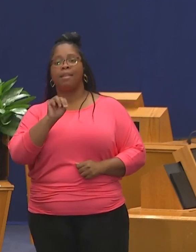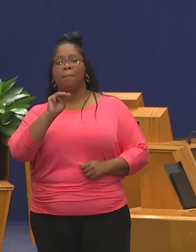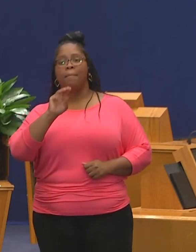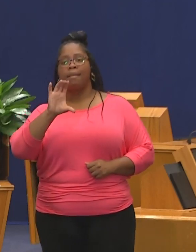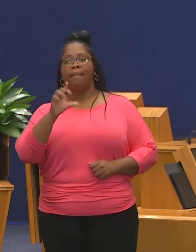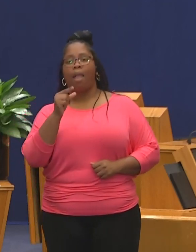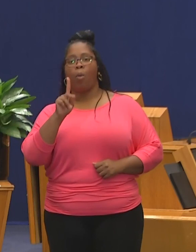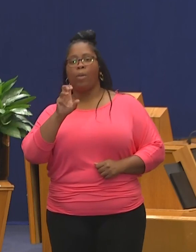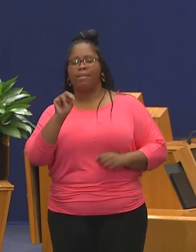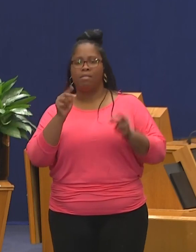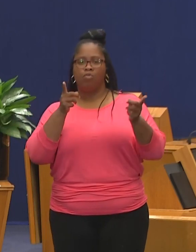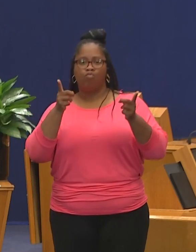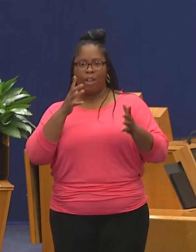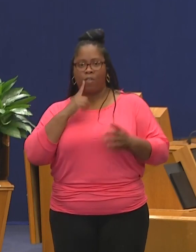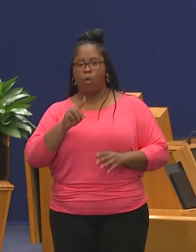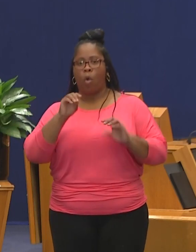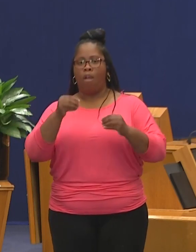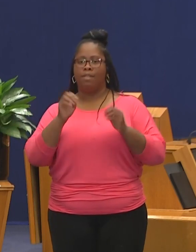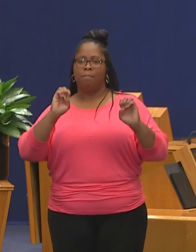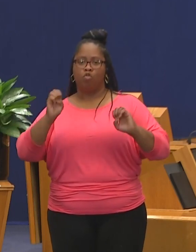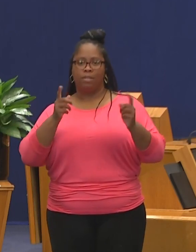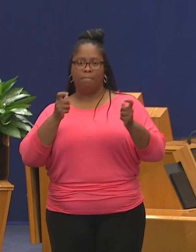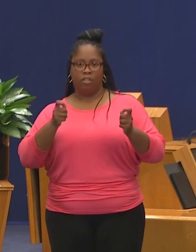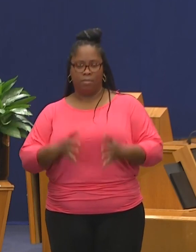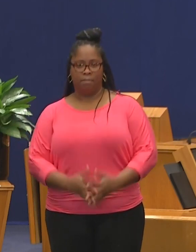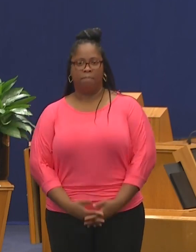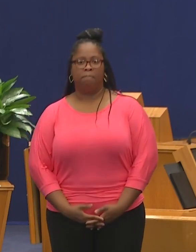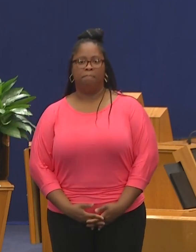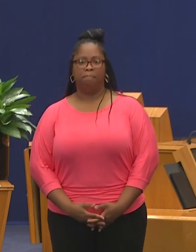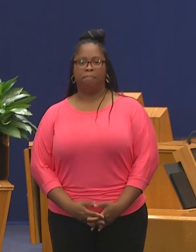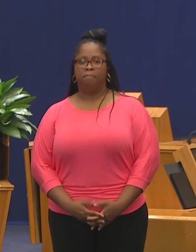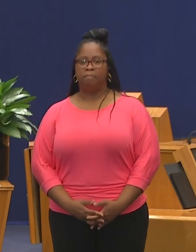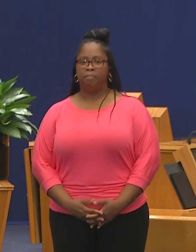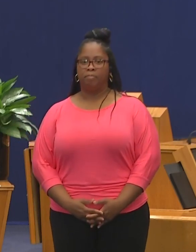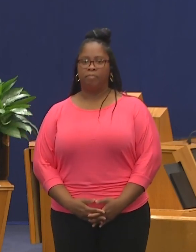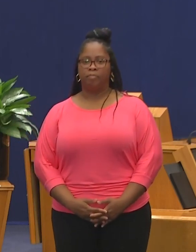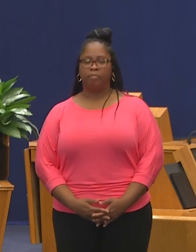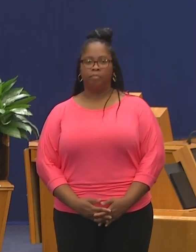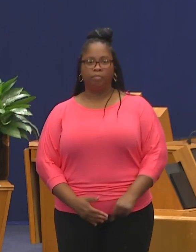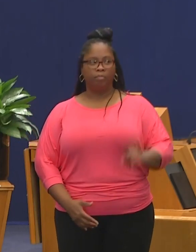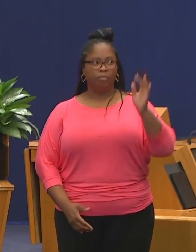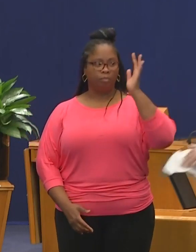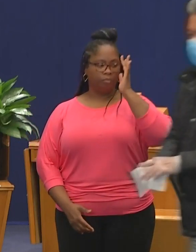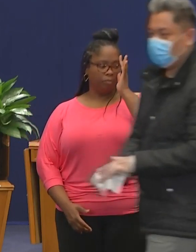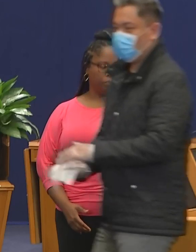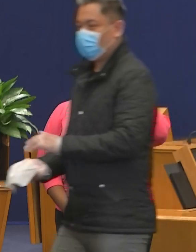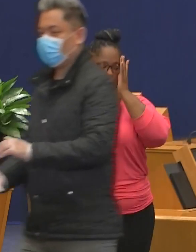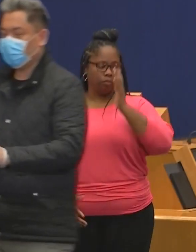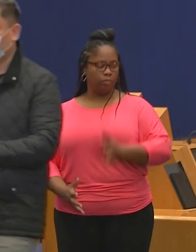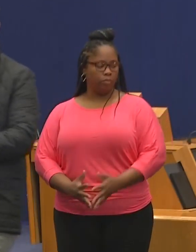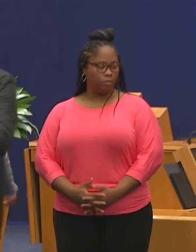WITH THAT, I'LL TURN IT OVER TO